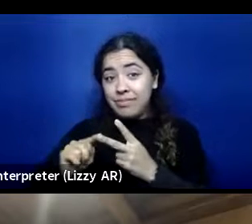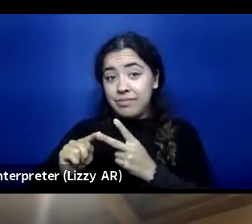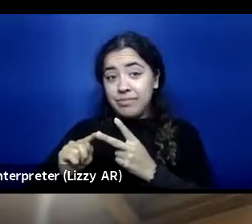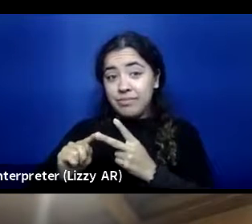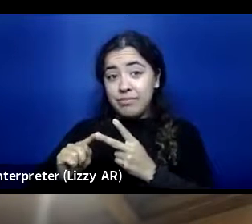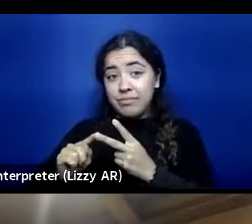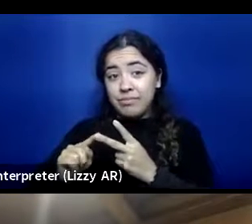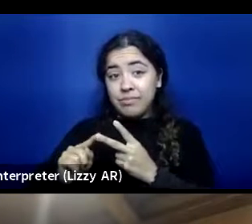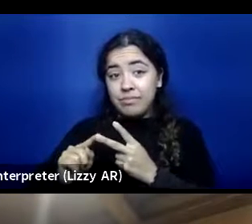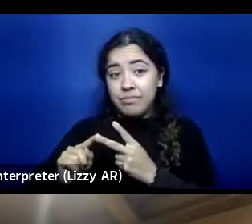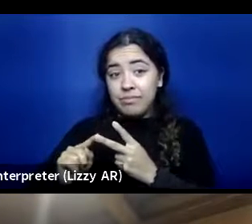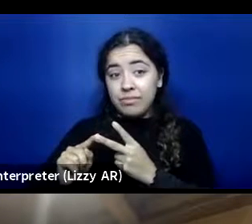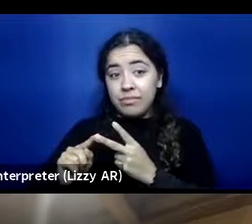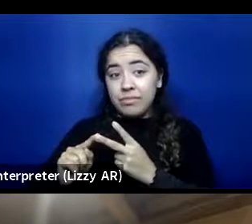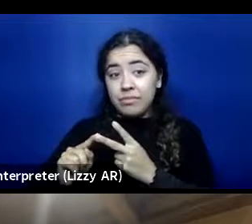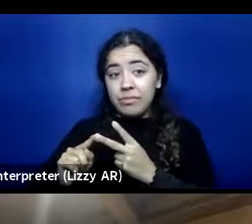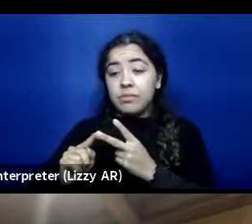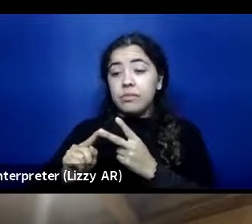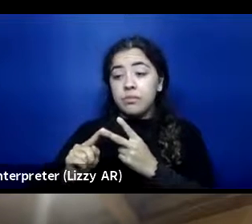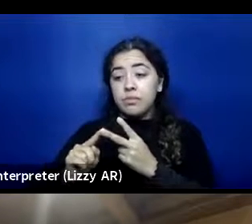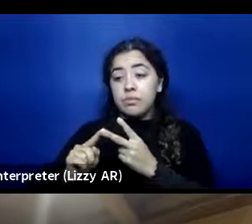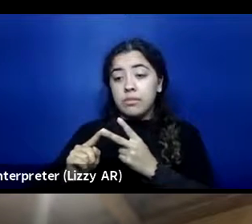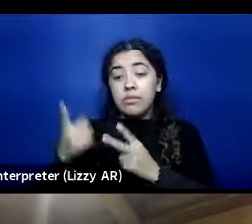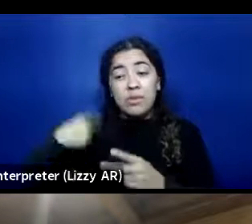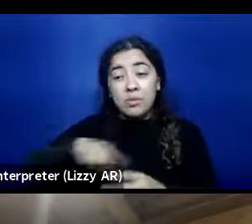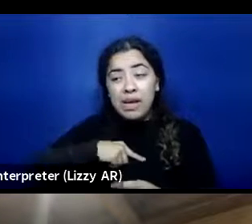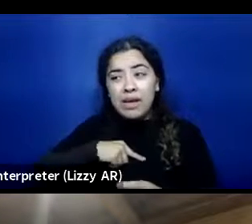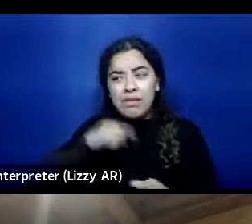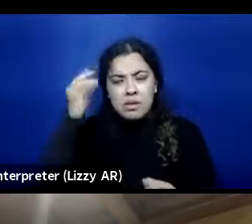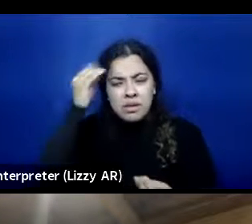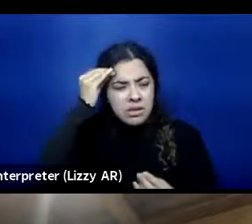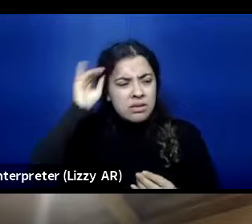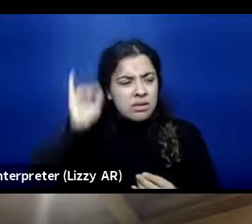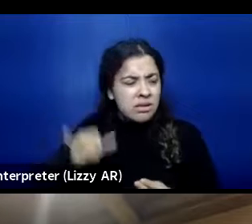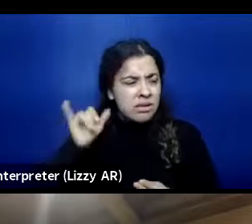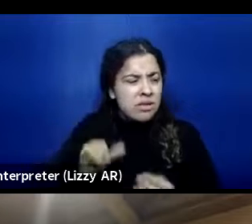more insight into what makes for an accessible service.